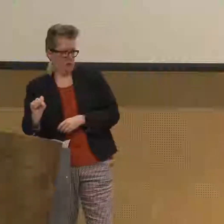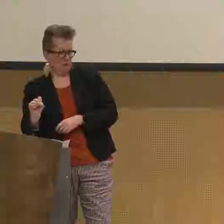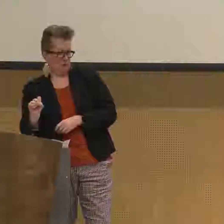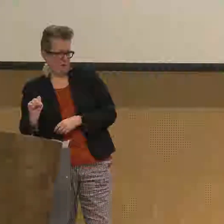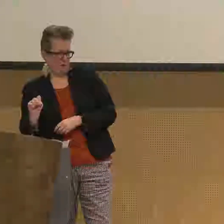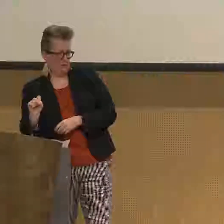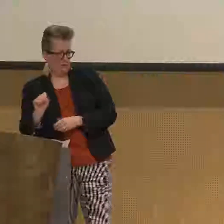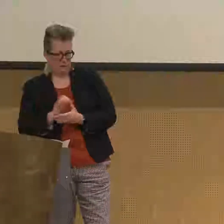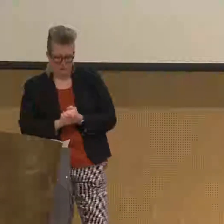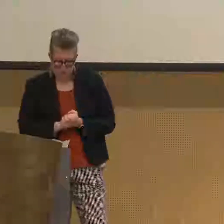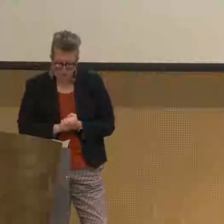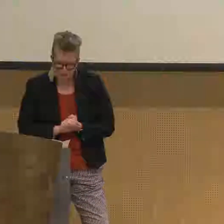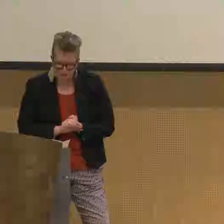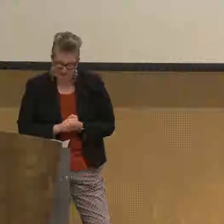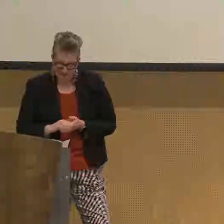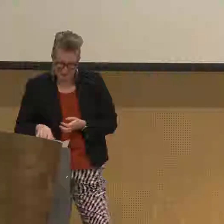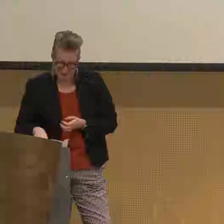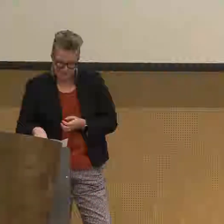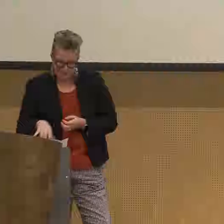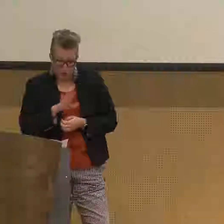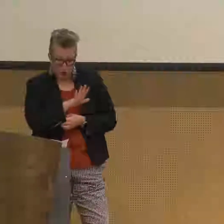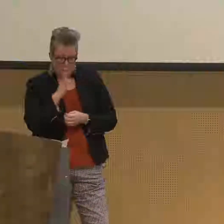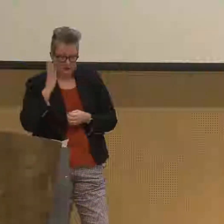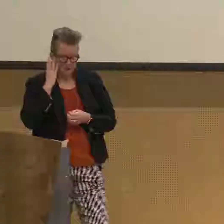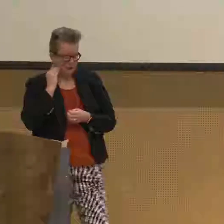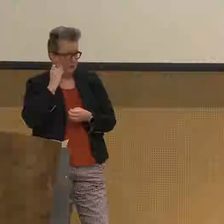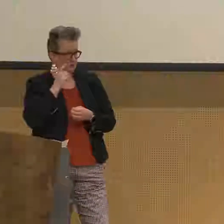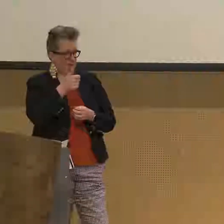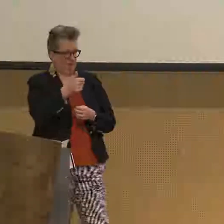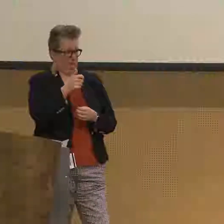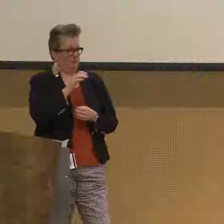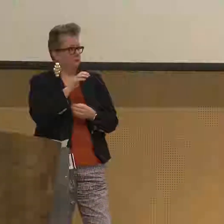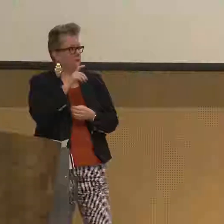And this is...And she studies deaf children in the US.